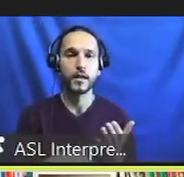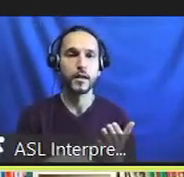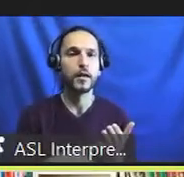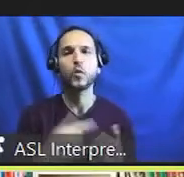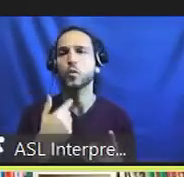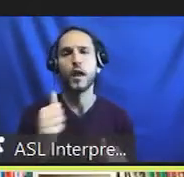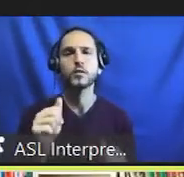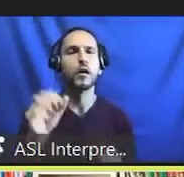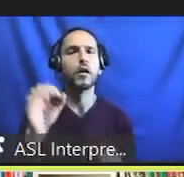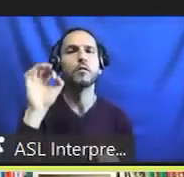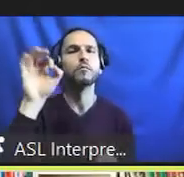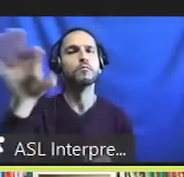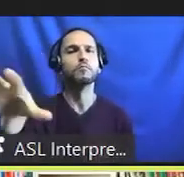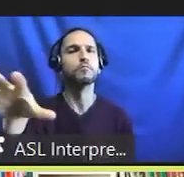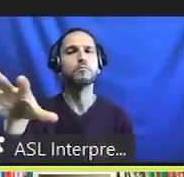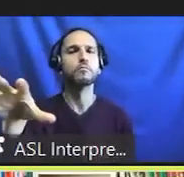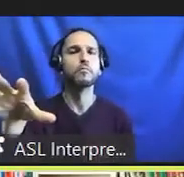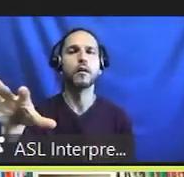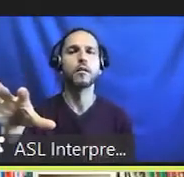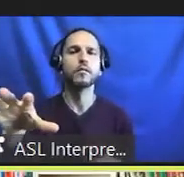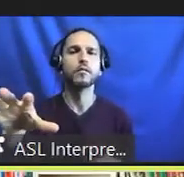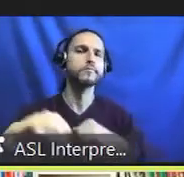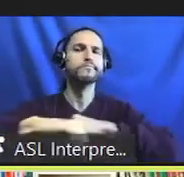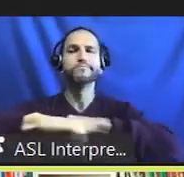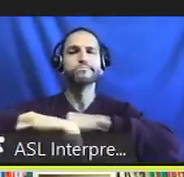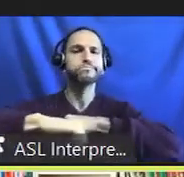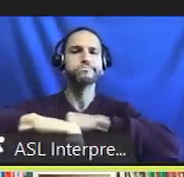It's not a sales pitch. So I hope it doesn't sound that way.